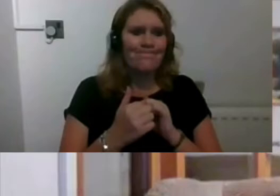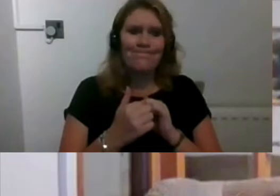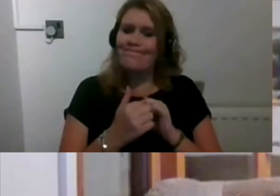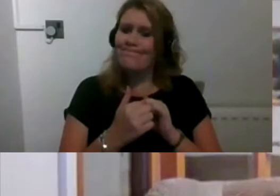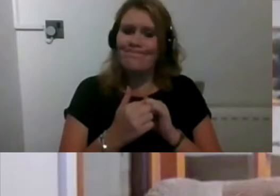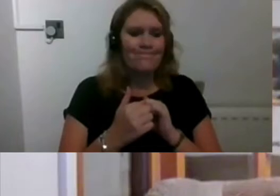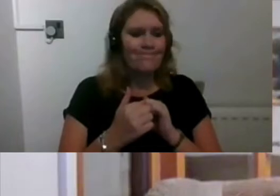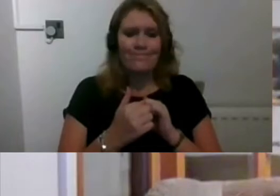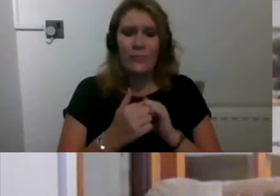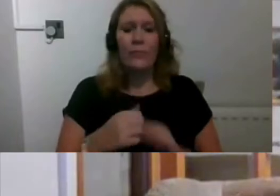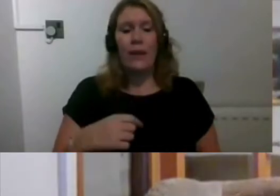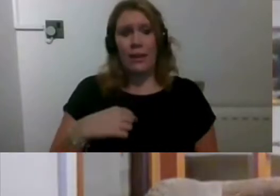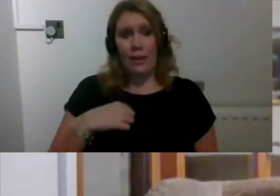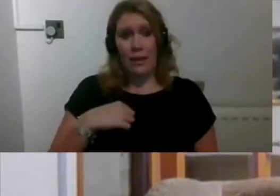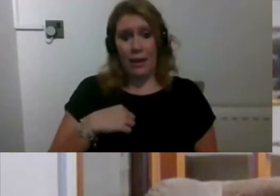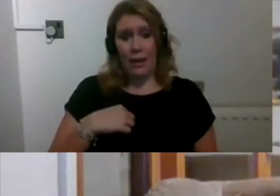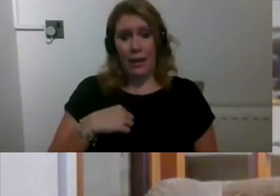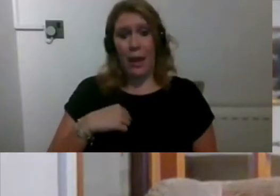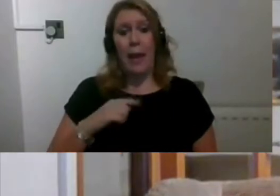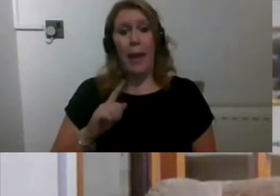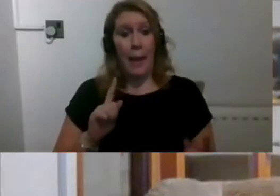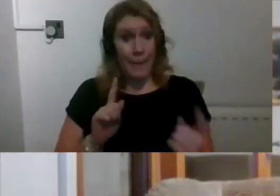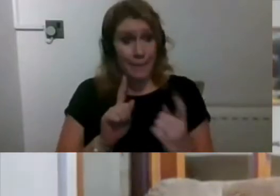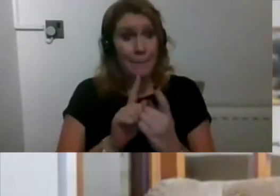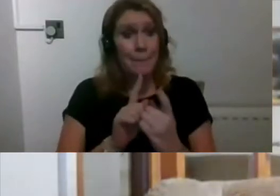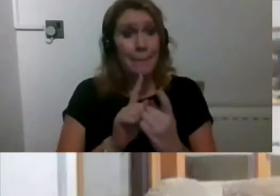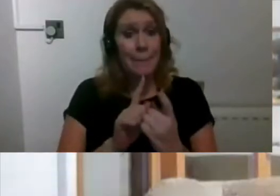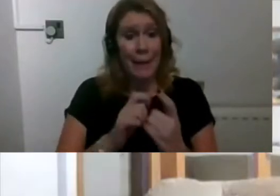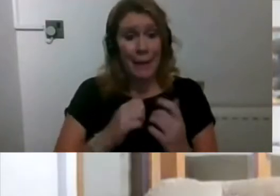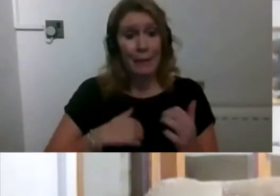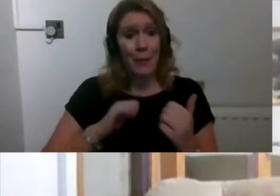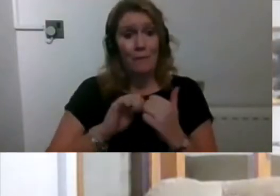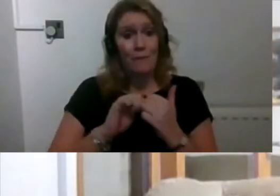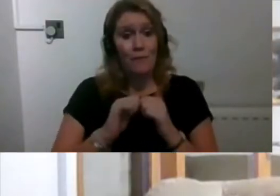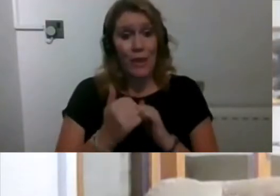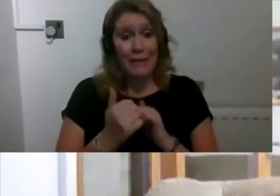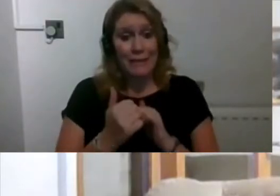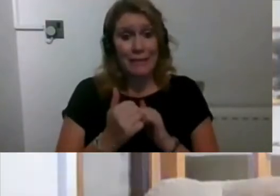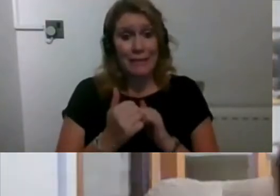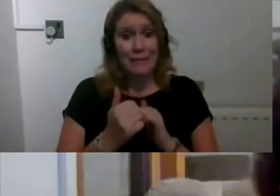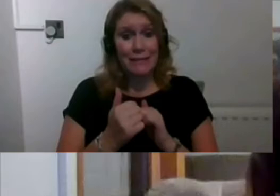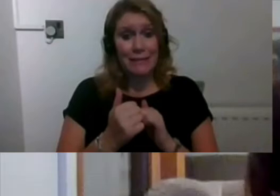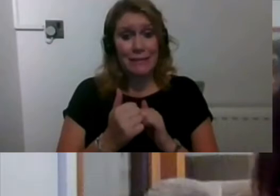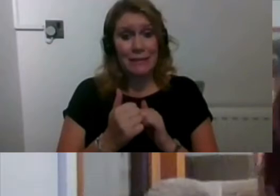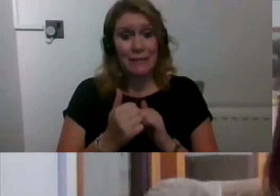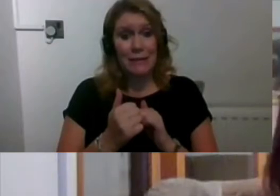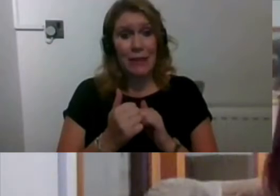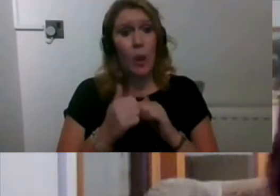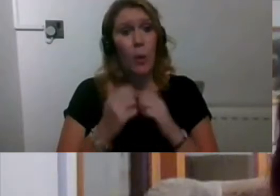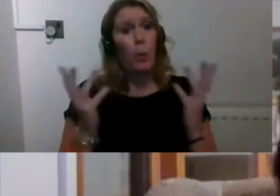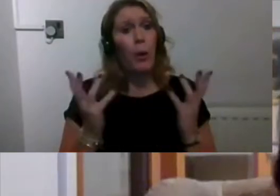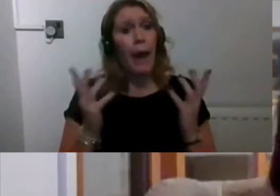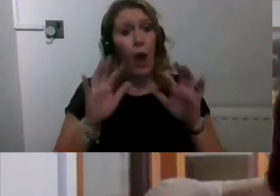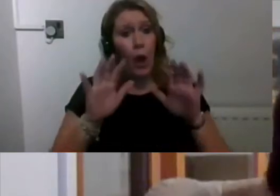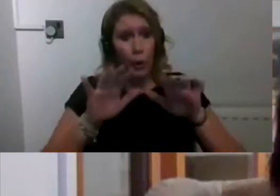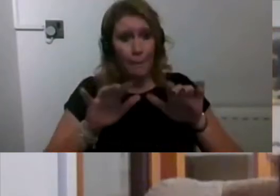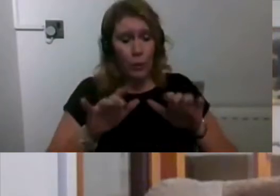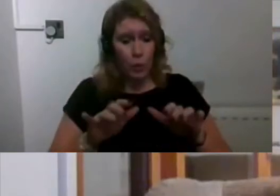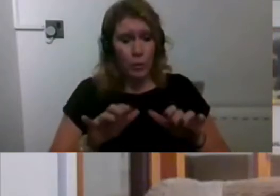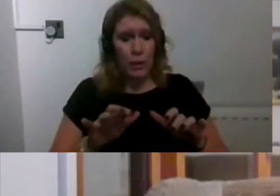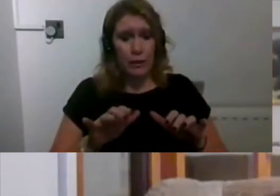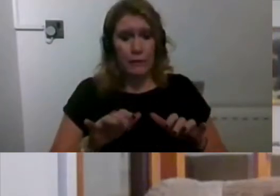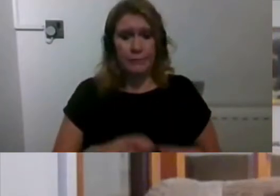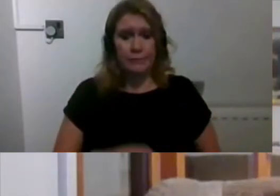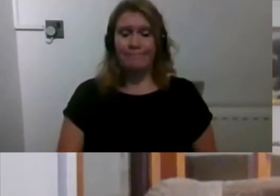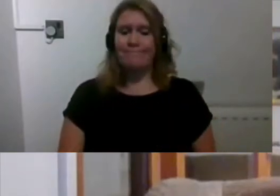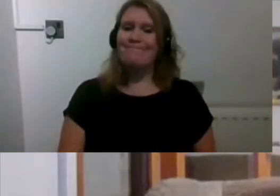No, I meet my friends on the computer.